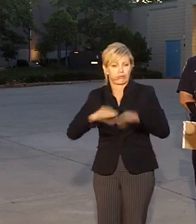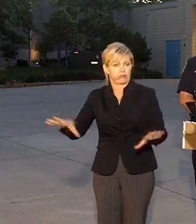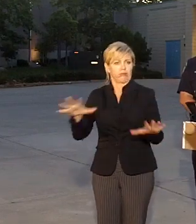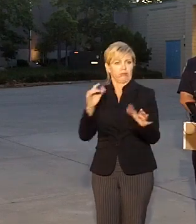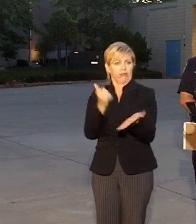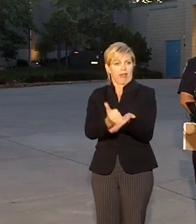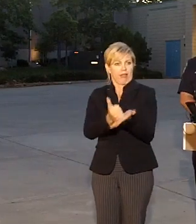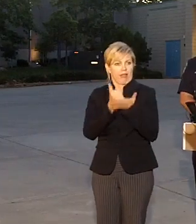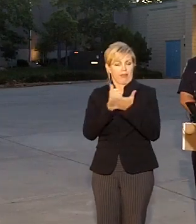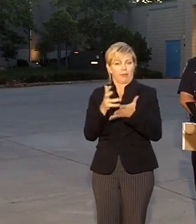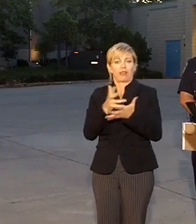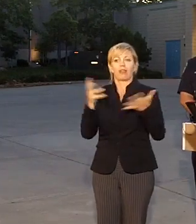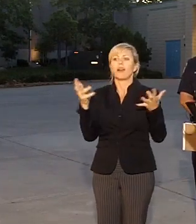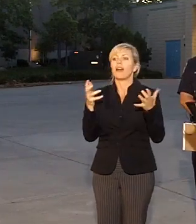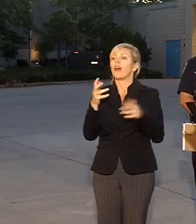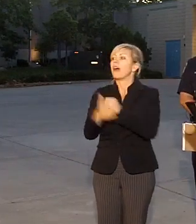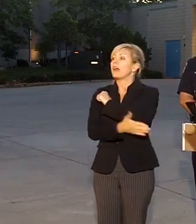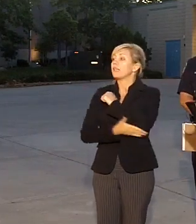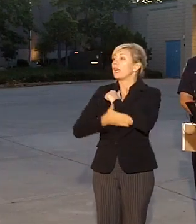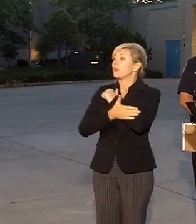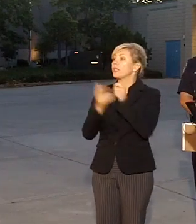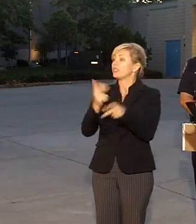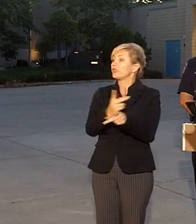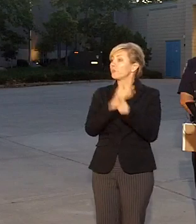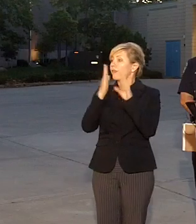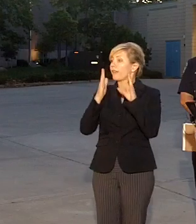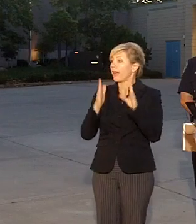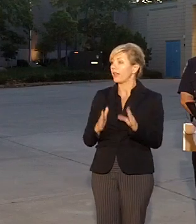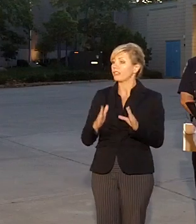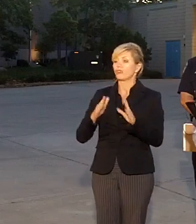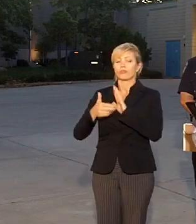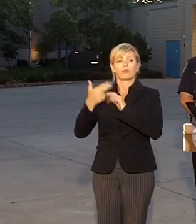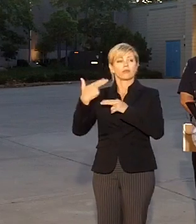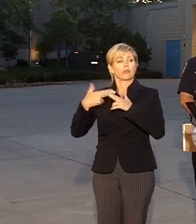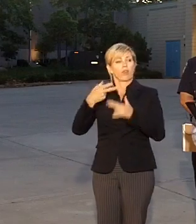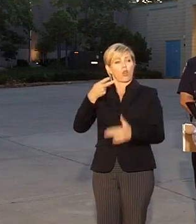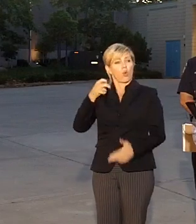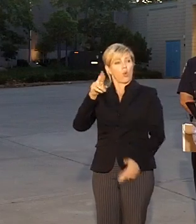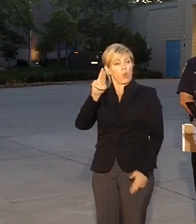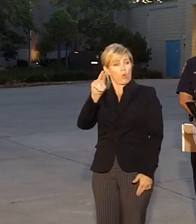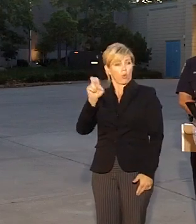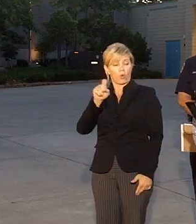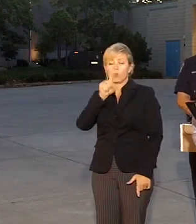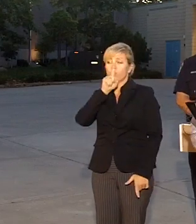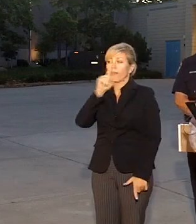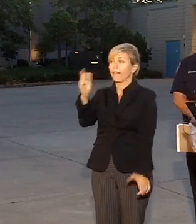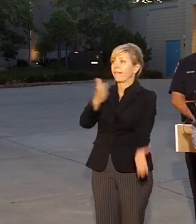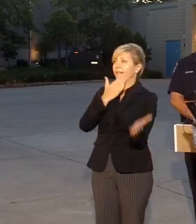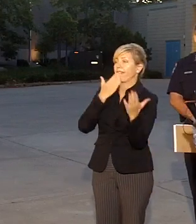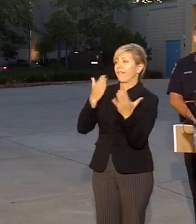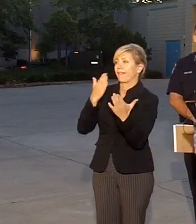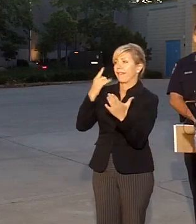county supervisors were also great support and we want to thank them there's also many others